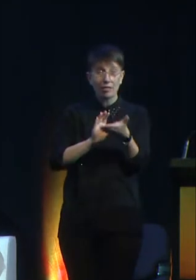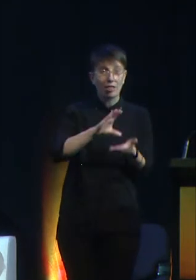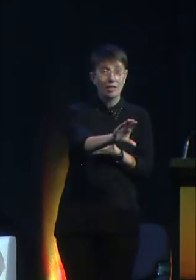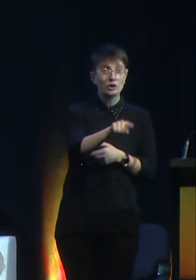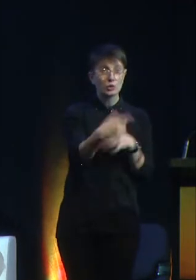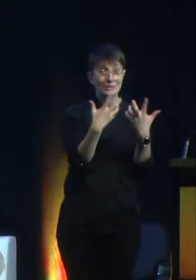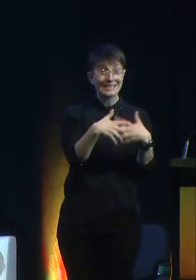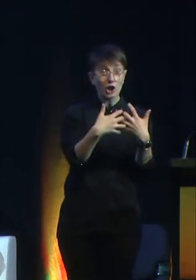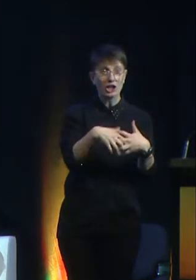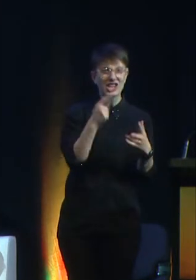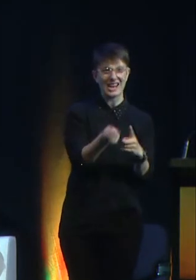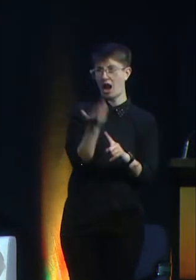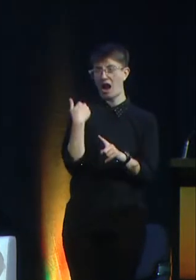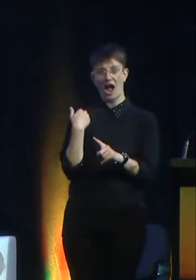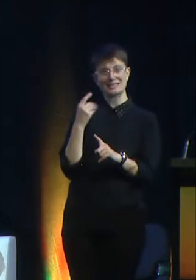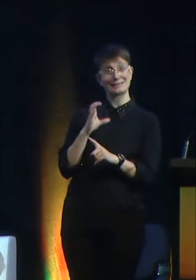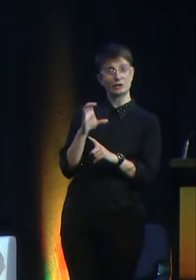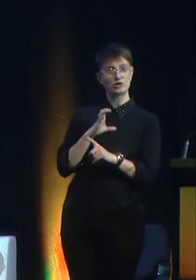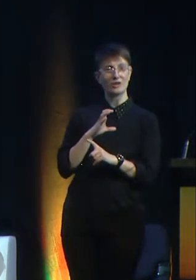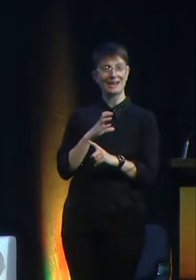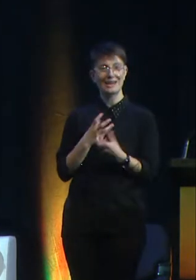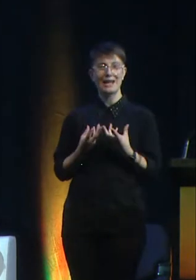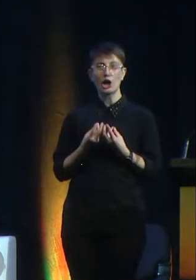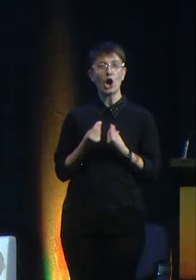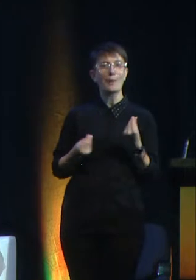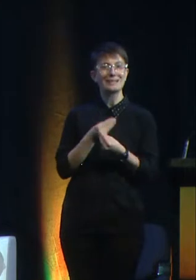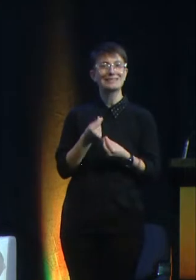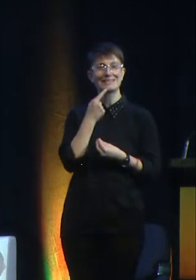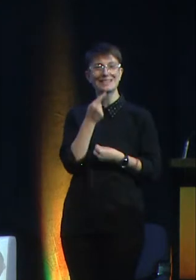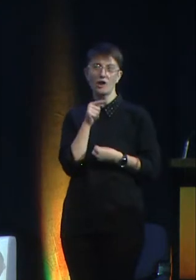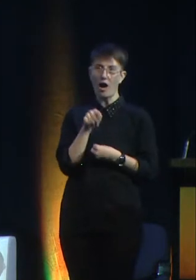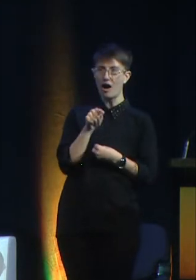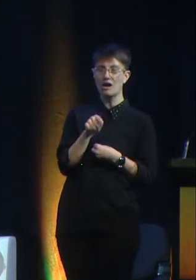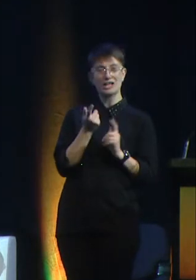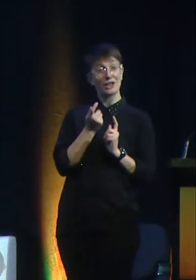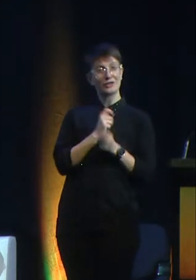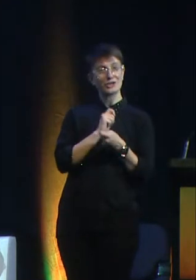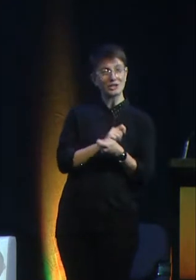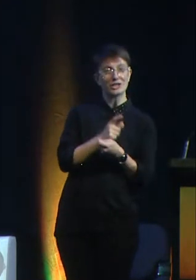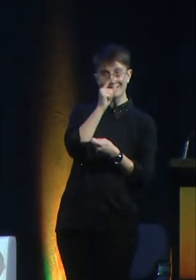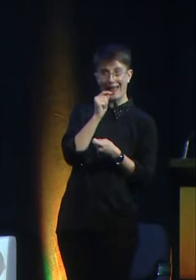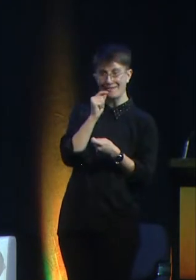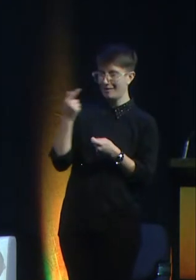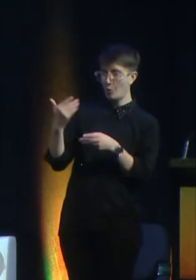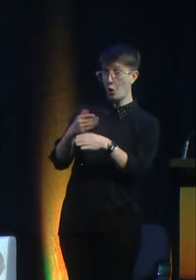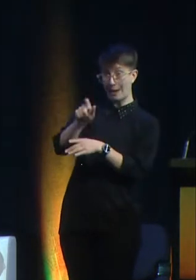in working people maintaining their incomes but actually working less hours per week,